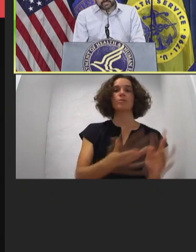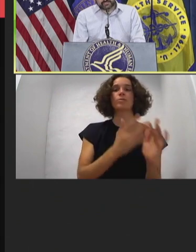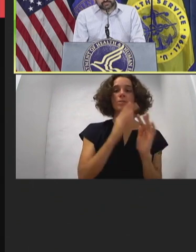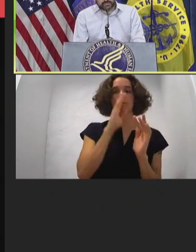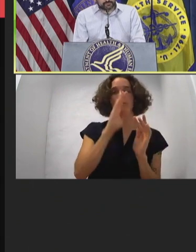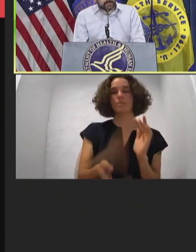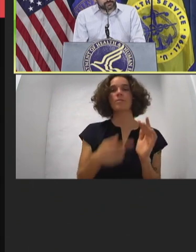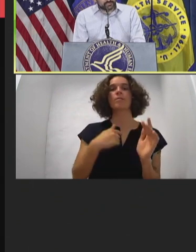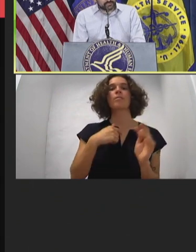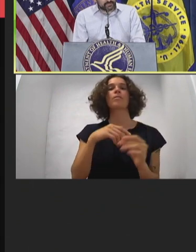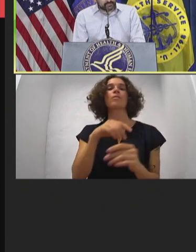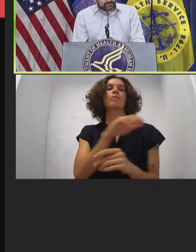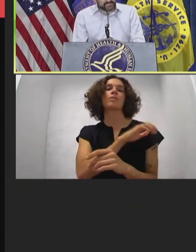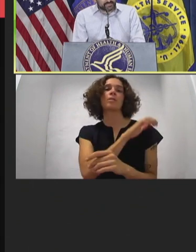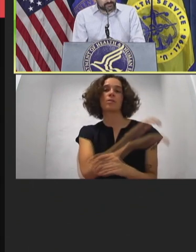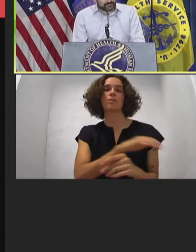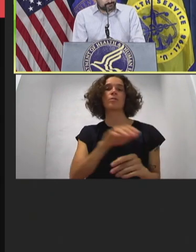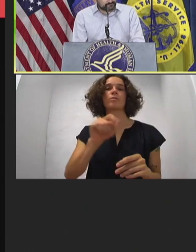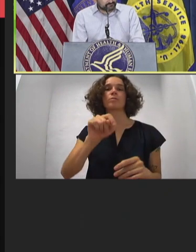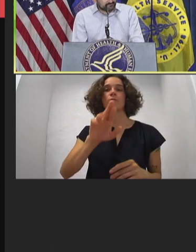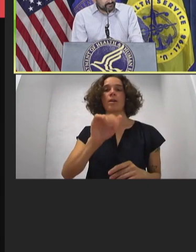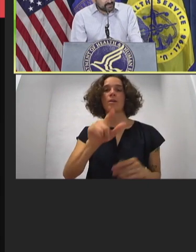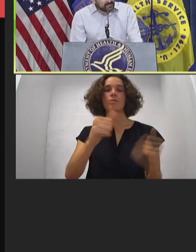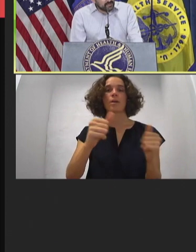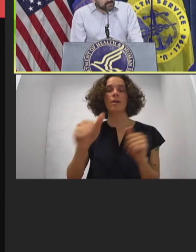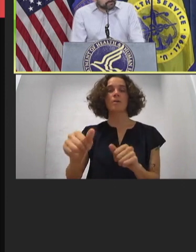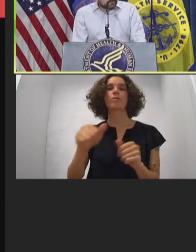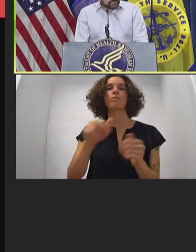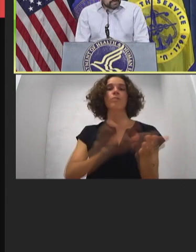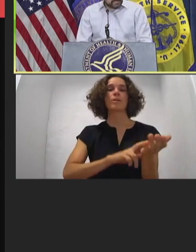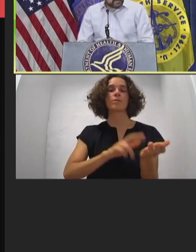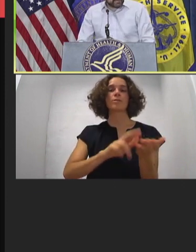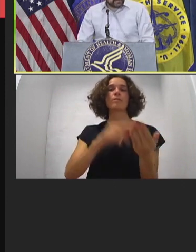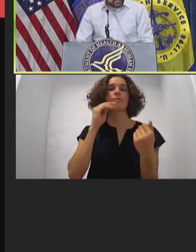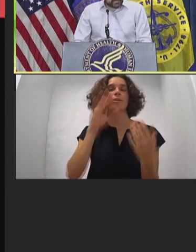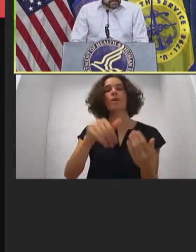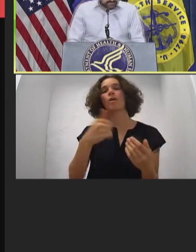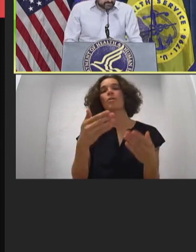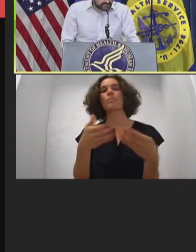and other publicly available data. Before getting to the pipeline and some of the